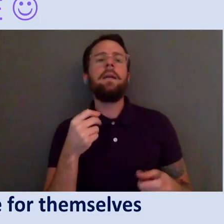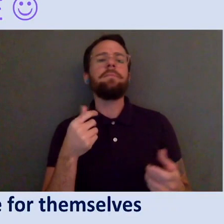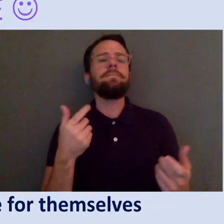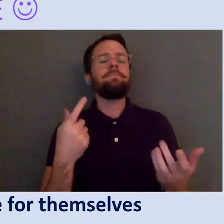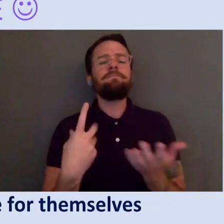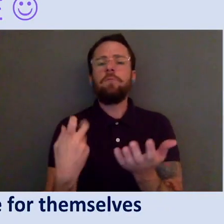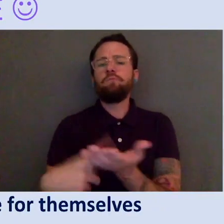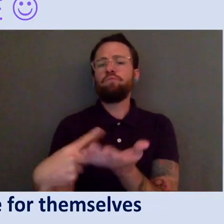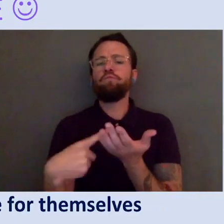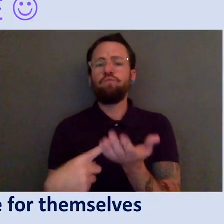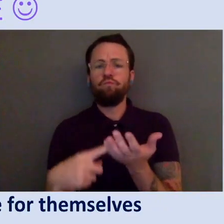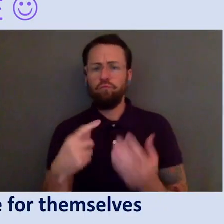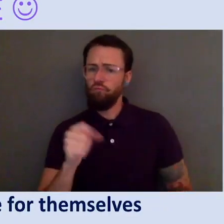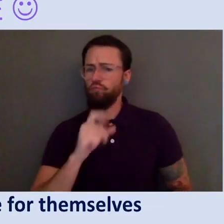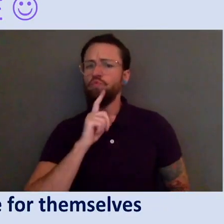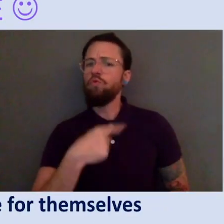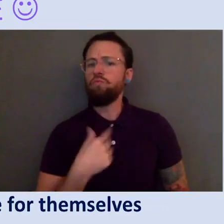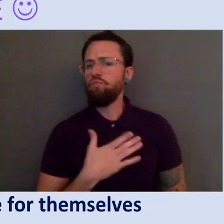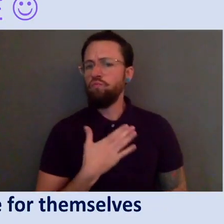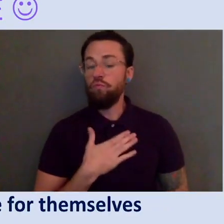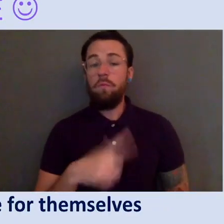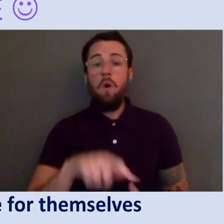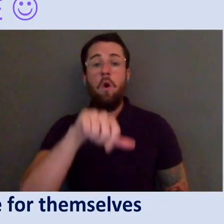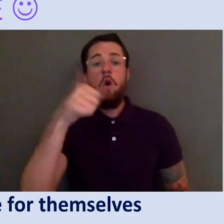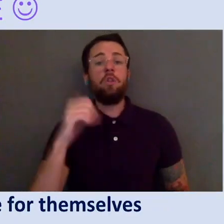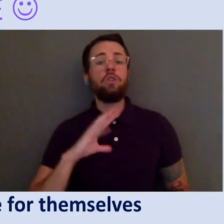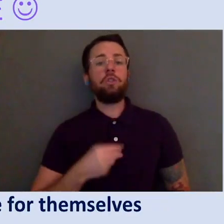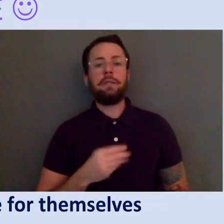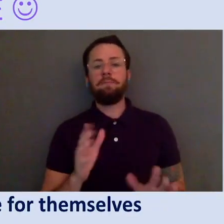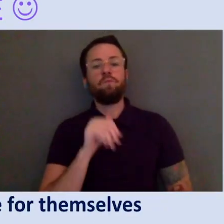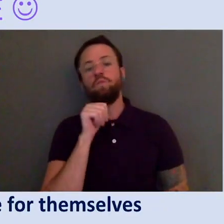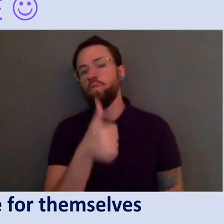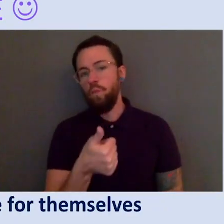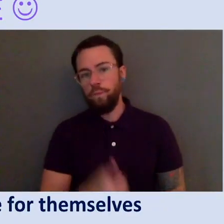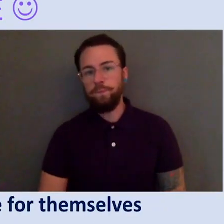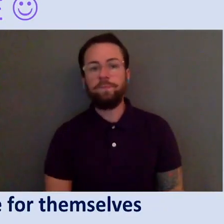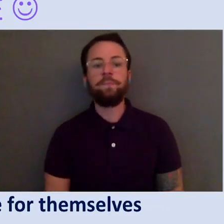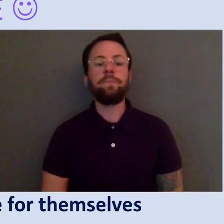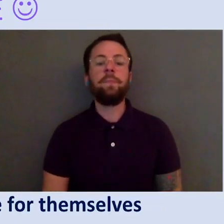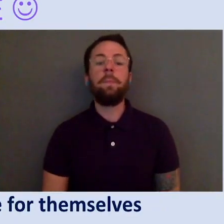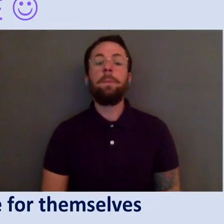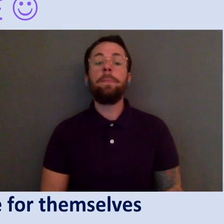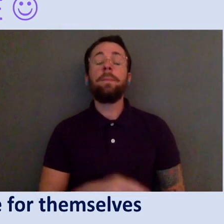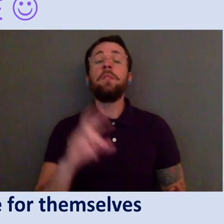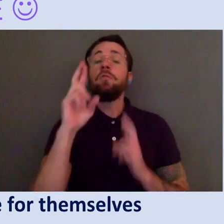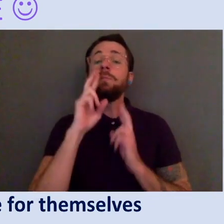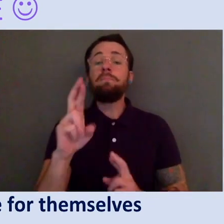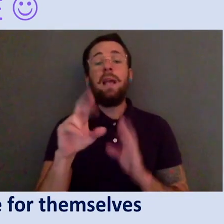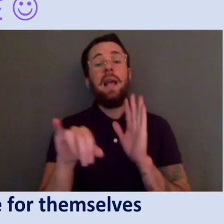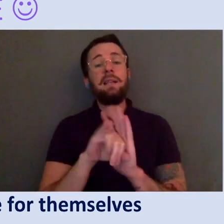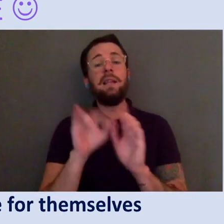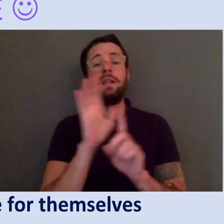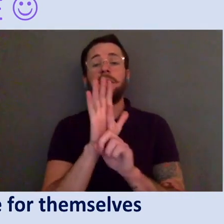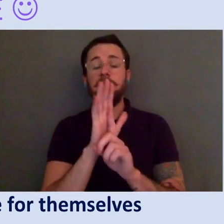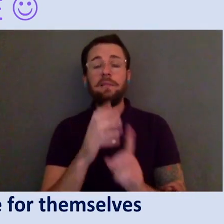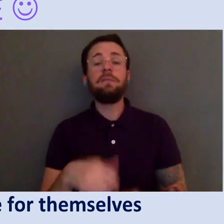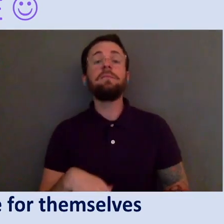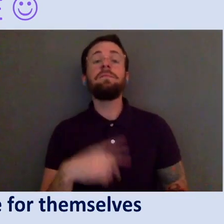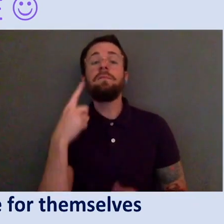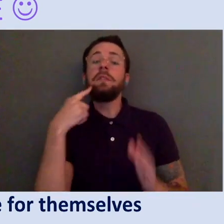But if somebody is not out, or if you don't know if they are out, then it's not appropriate to talk about that.